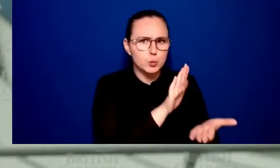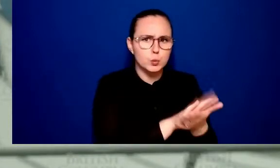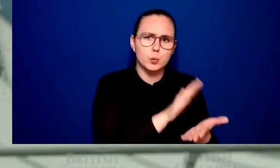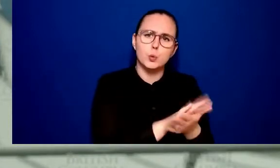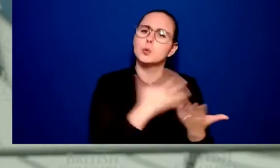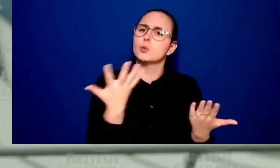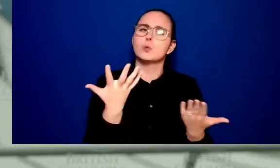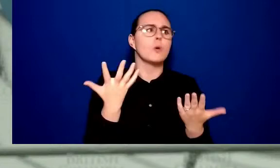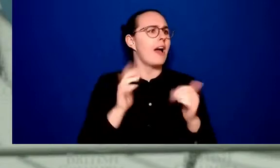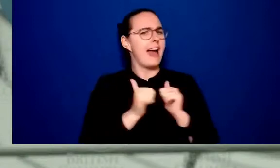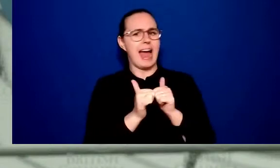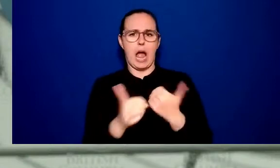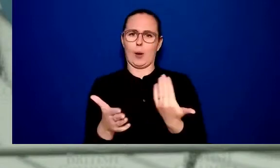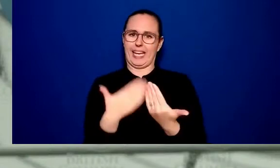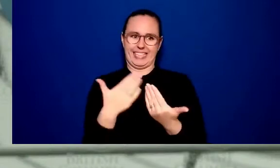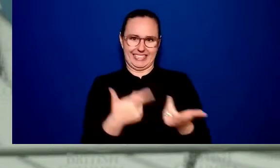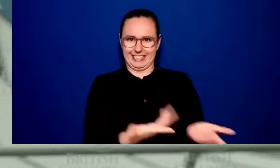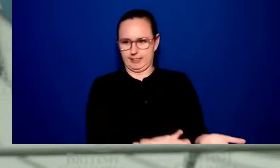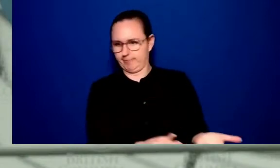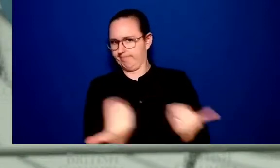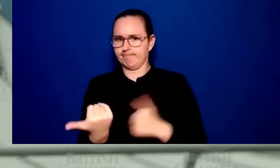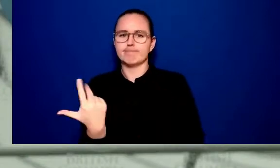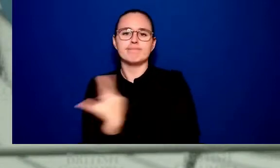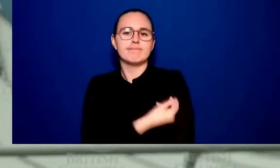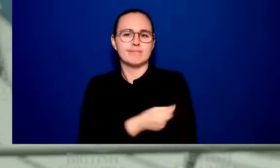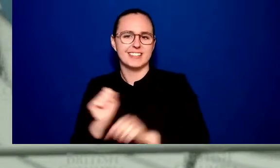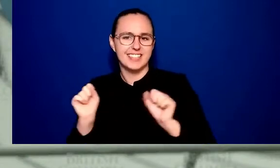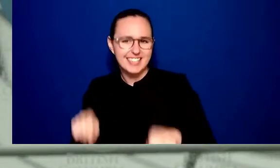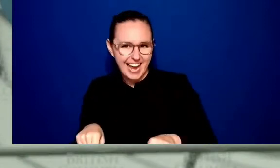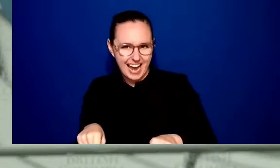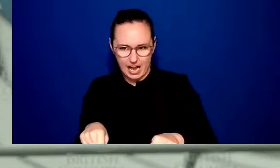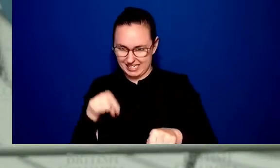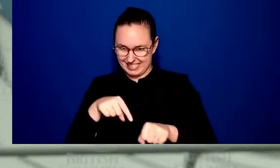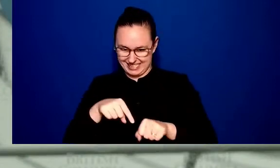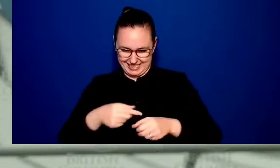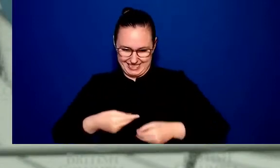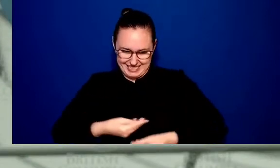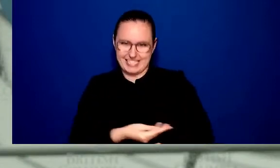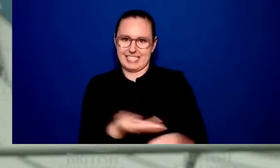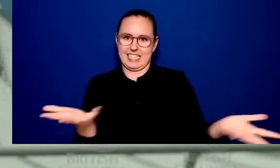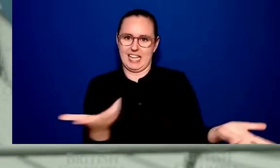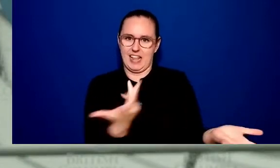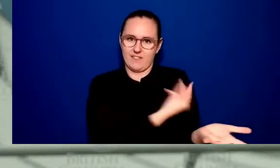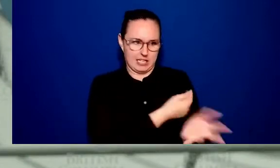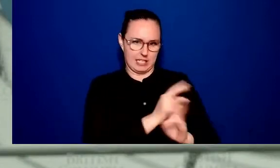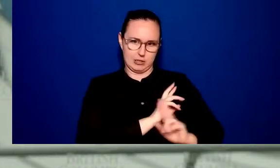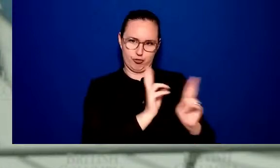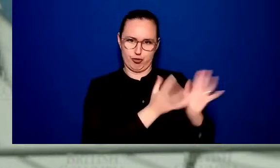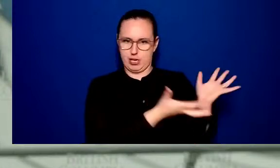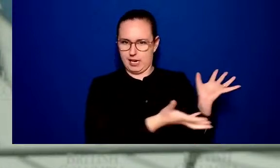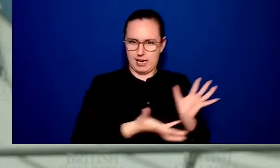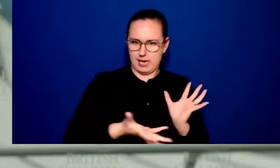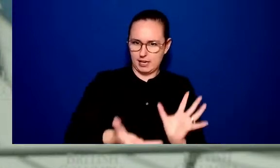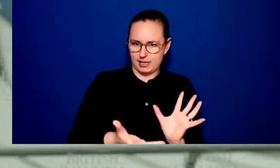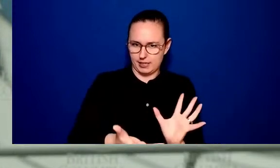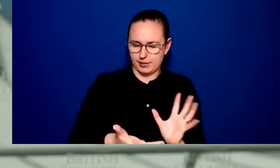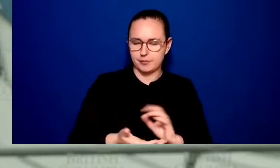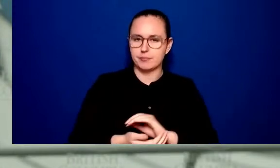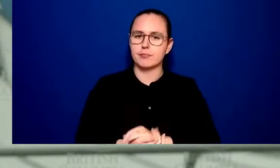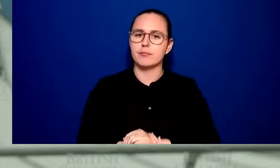so that we can provide this vaccine. As soon as it's available. In the meantime,